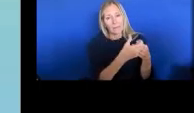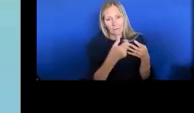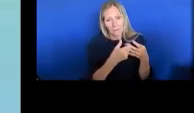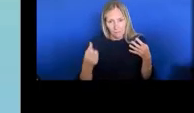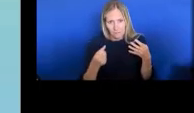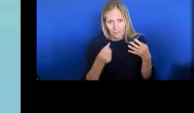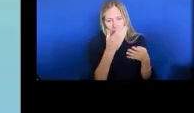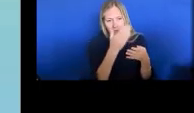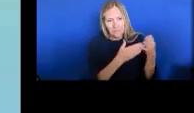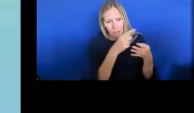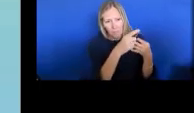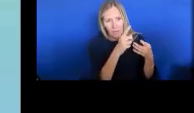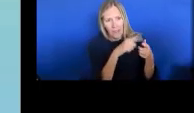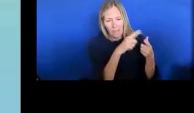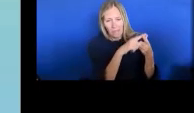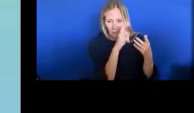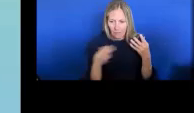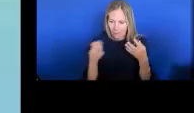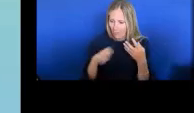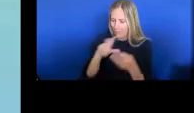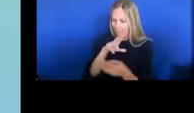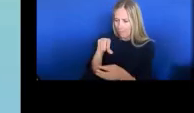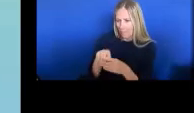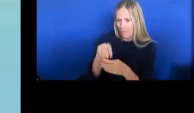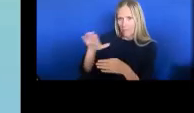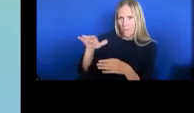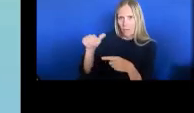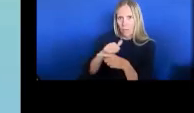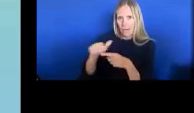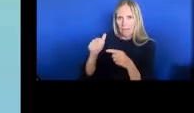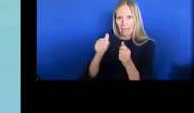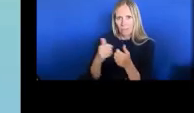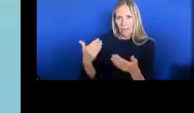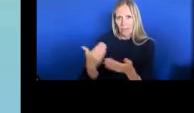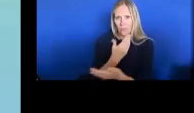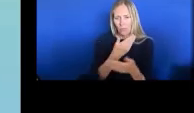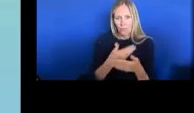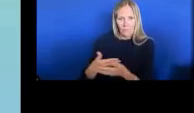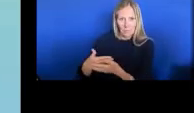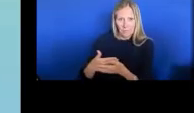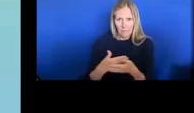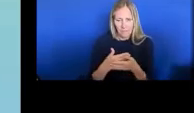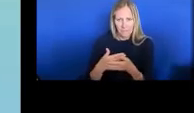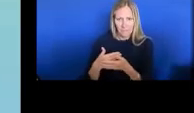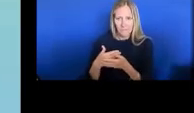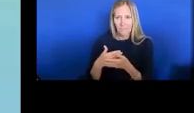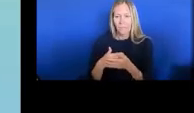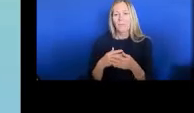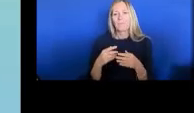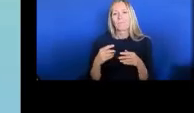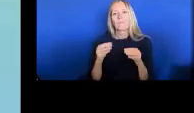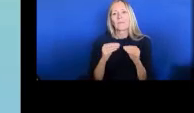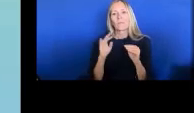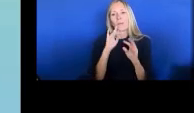with your newborn Babies as a family-centered, very very